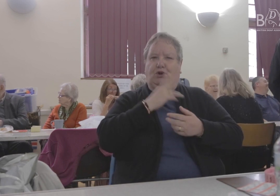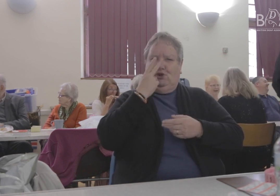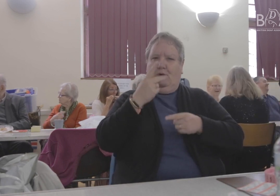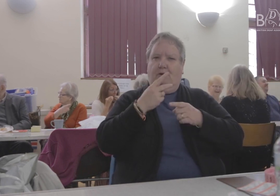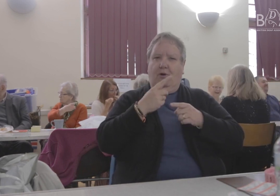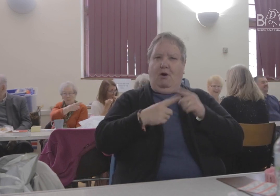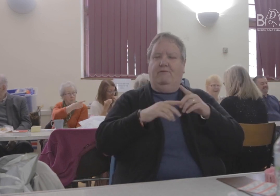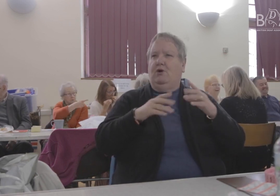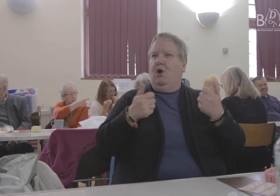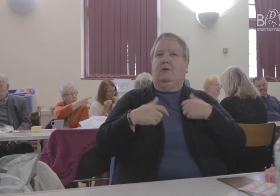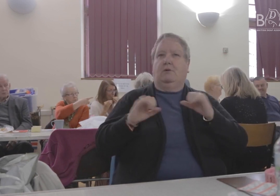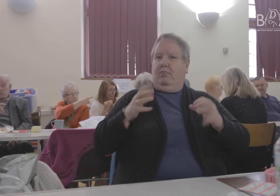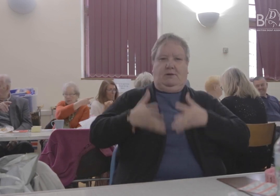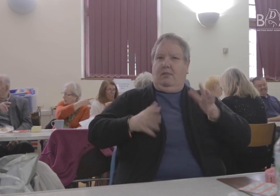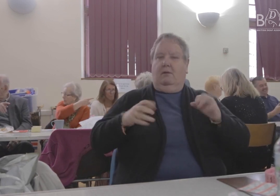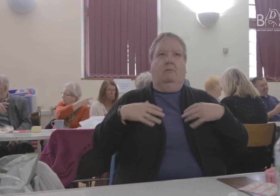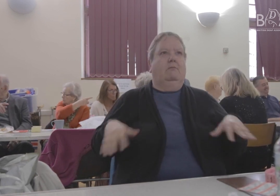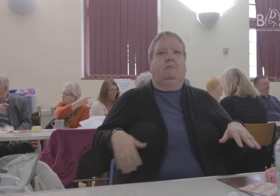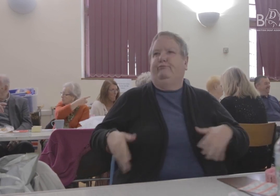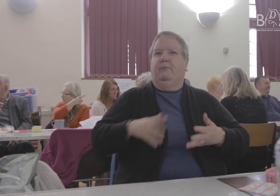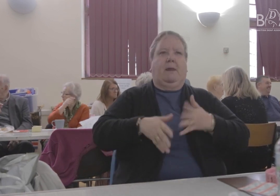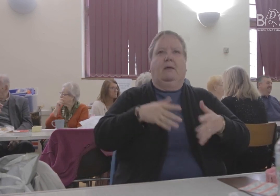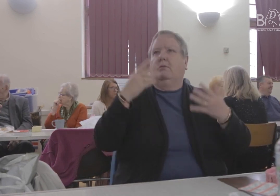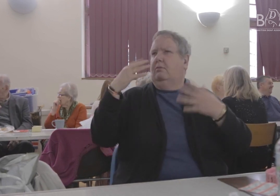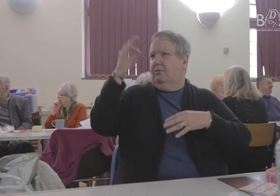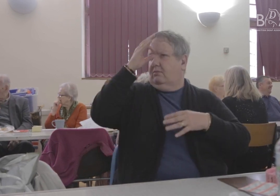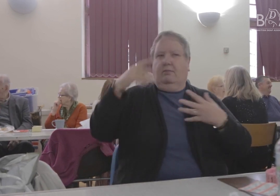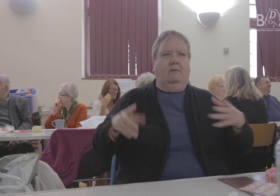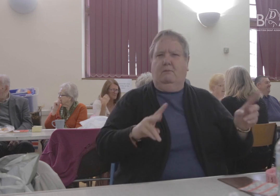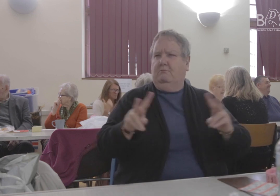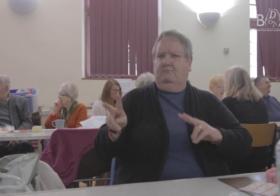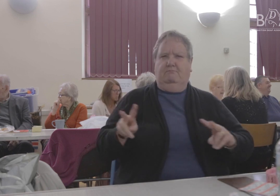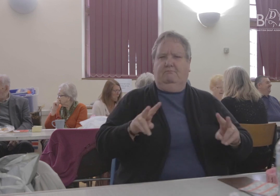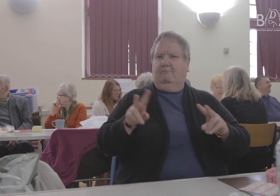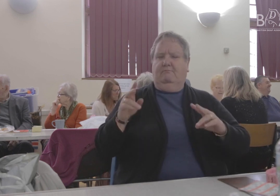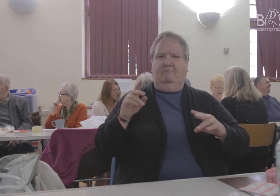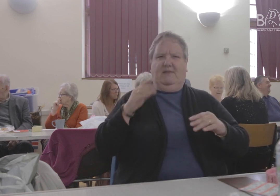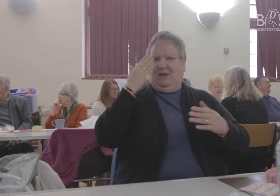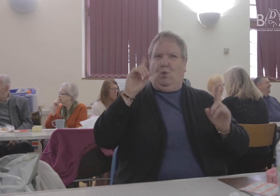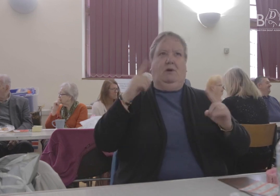I started school and I couldn’t sign at all. I didn’t really know what was going on